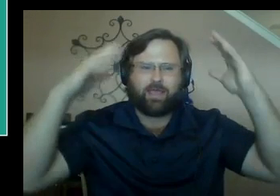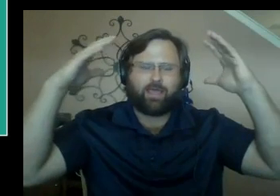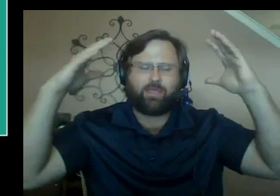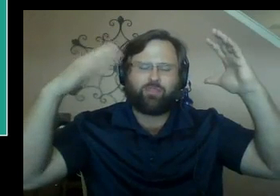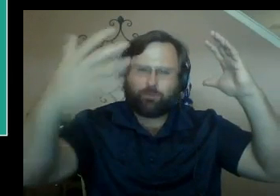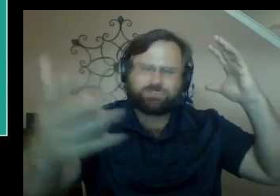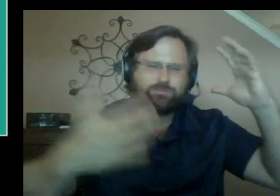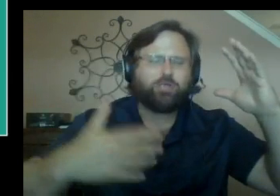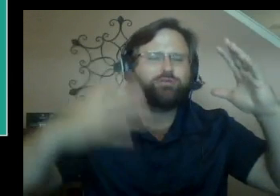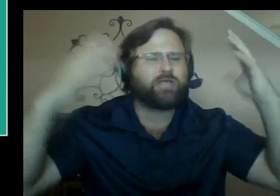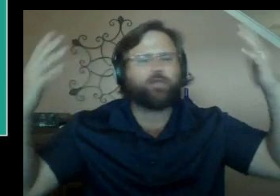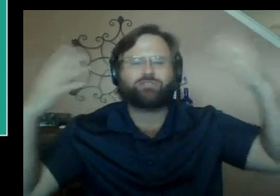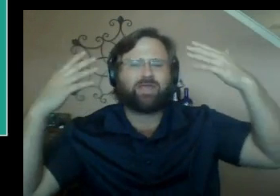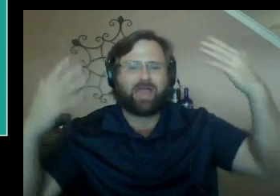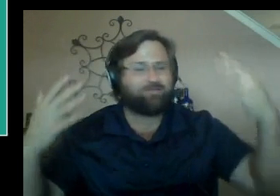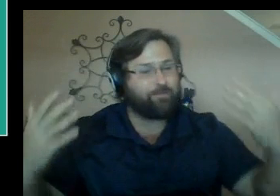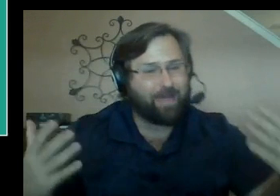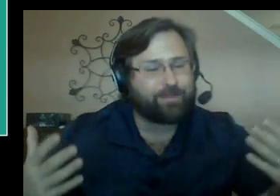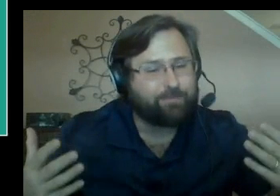the person I'm talking to is going to understand that i have a map in